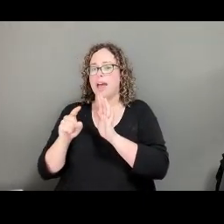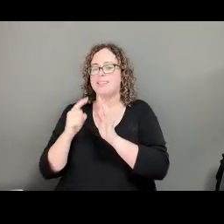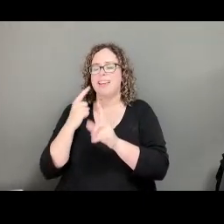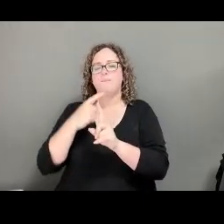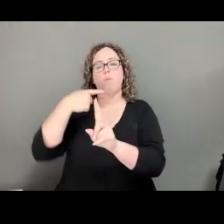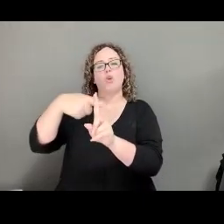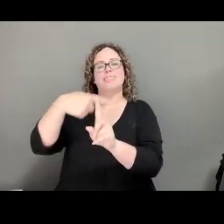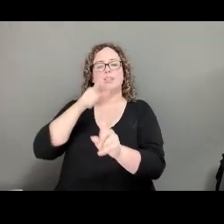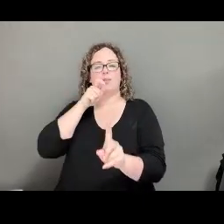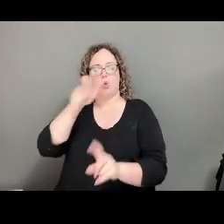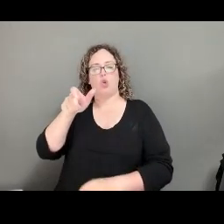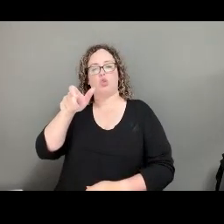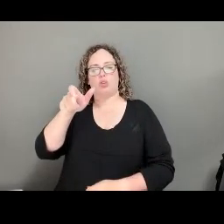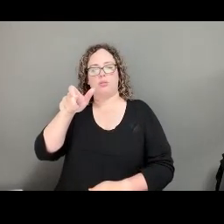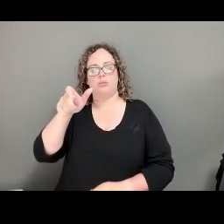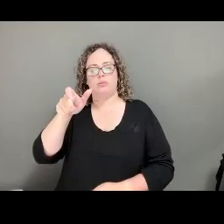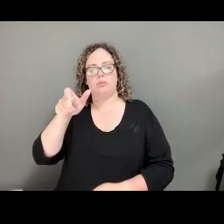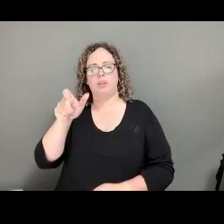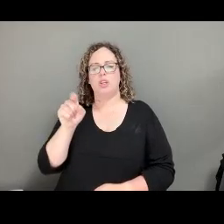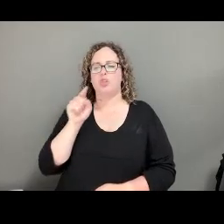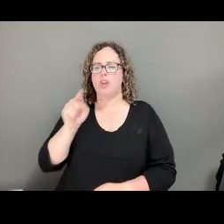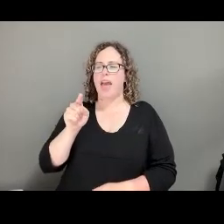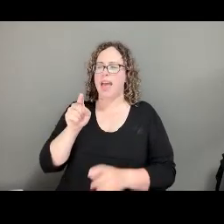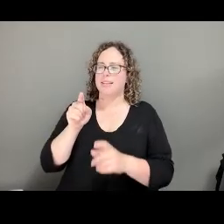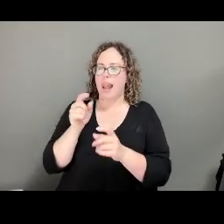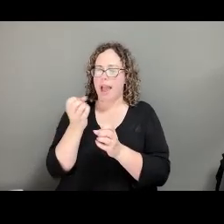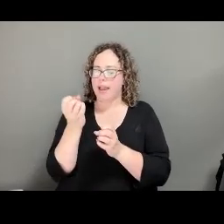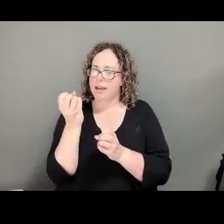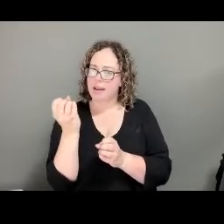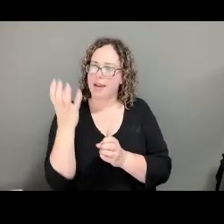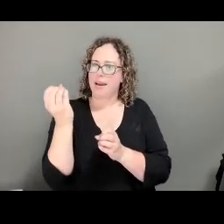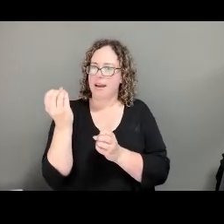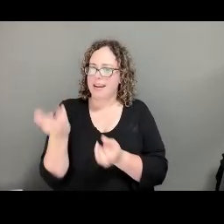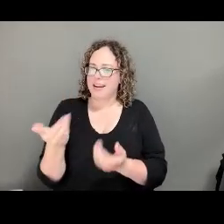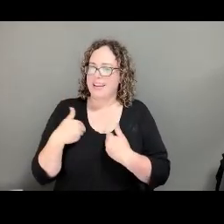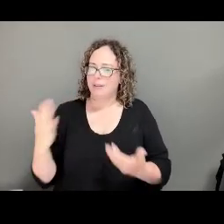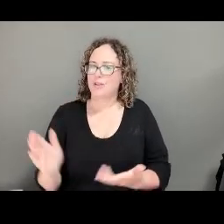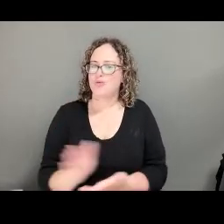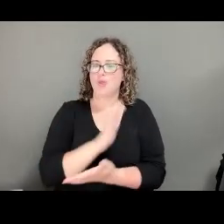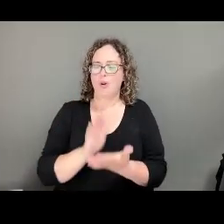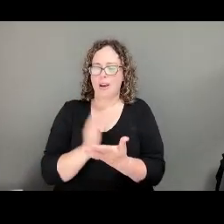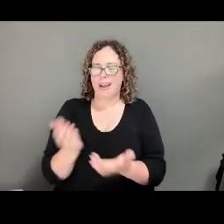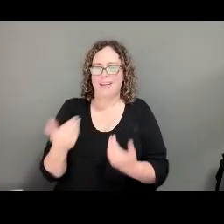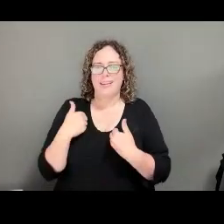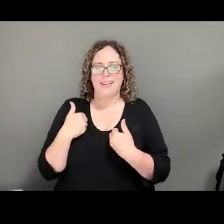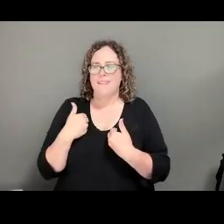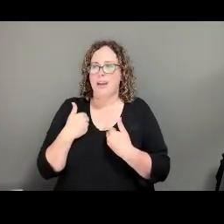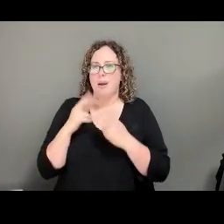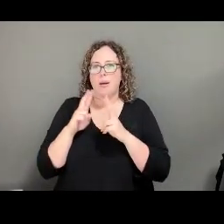It brings moments of joy, peace, connection. It offers this relief in a society that's often overwhelming.